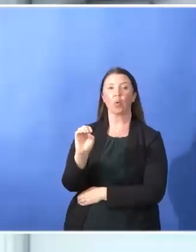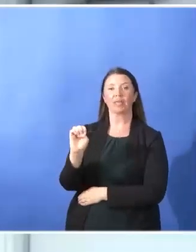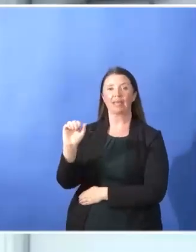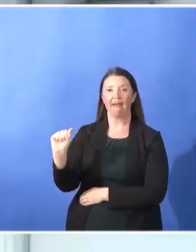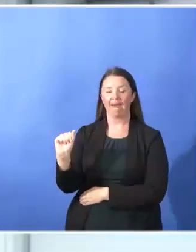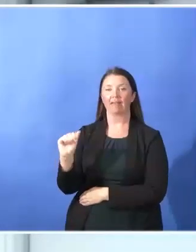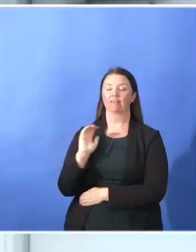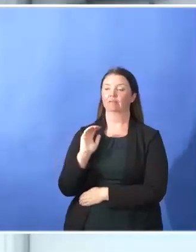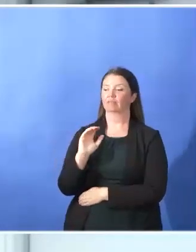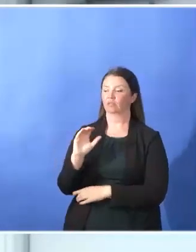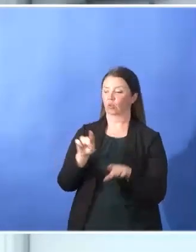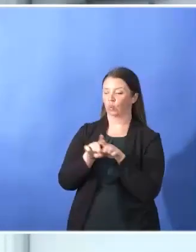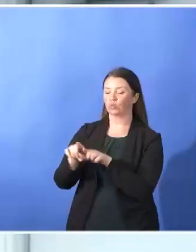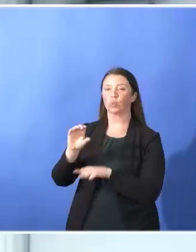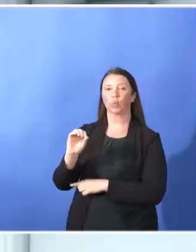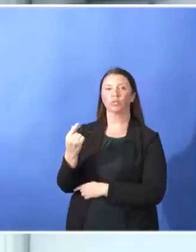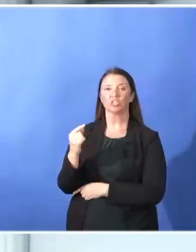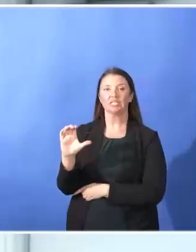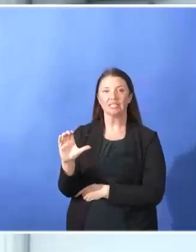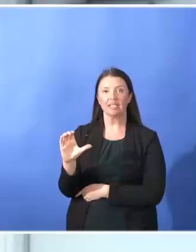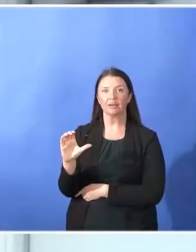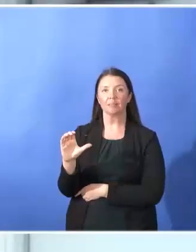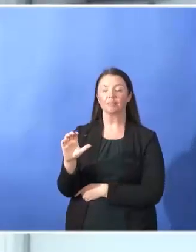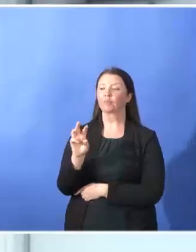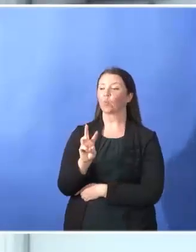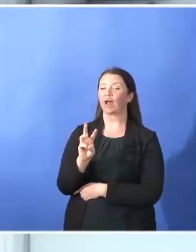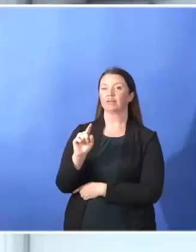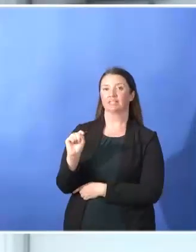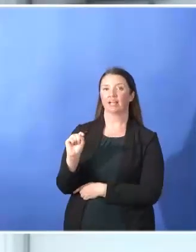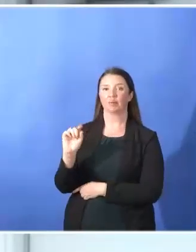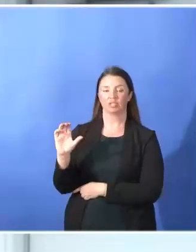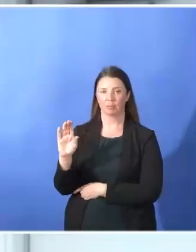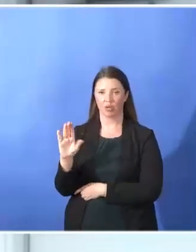ANALYTICS, THE WIRELESS TELECOMMUNICATIONS BUREAU, THE